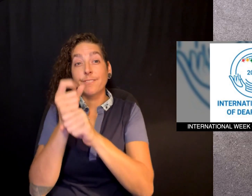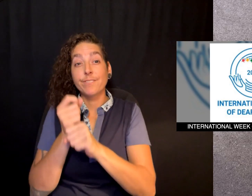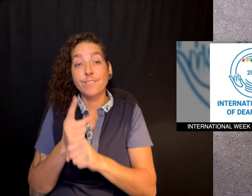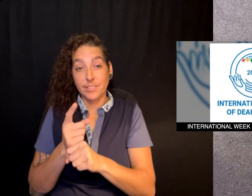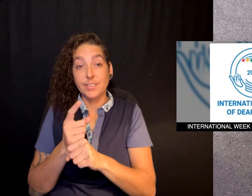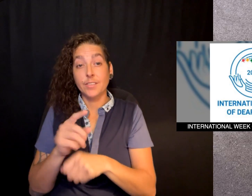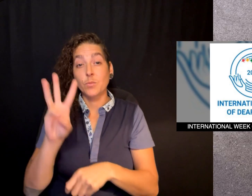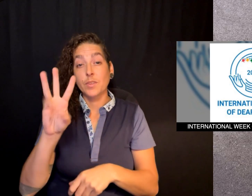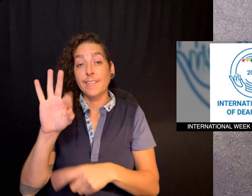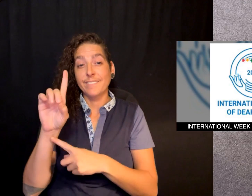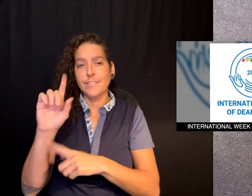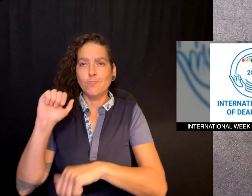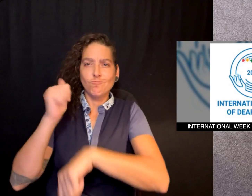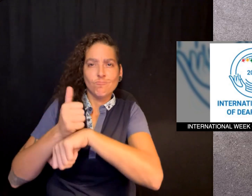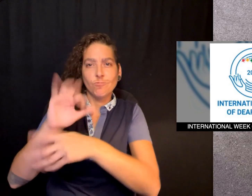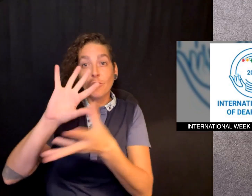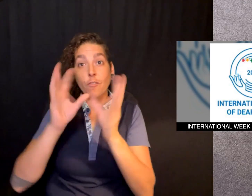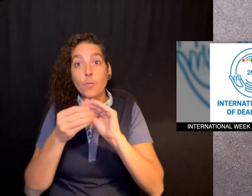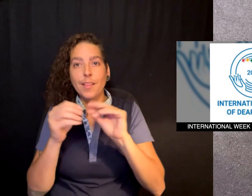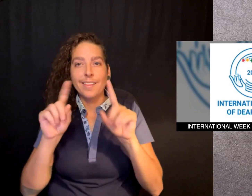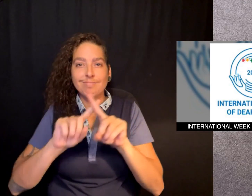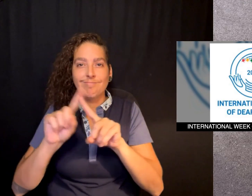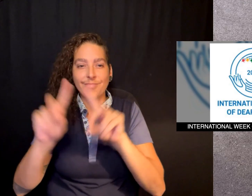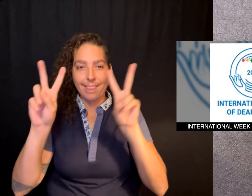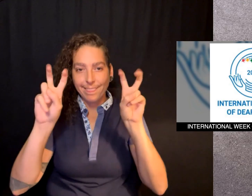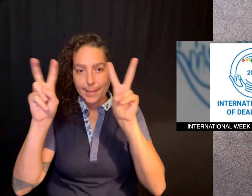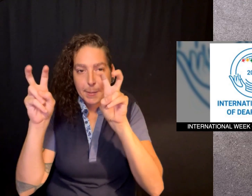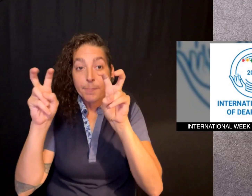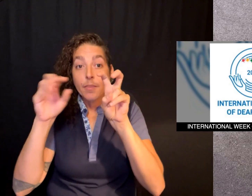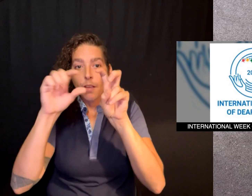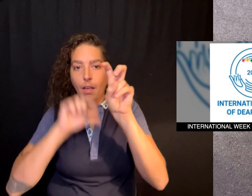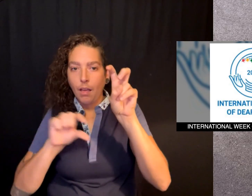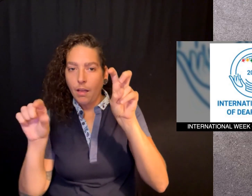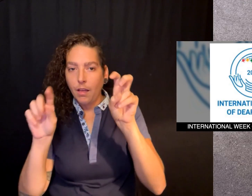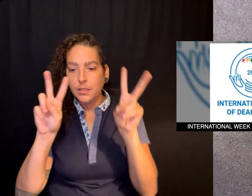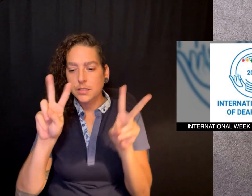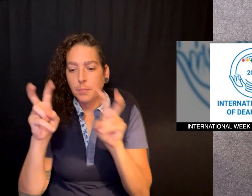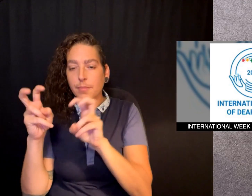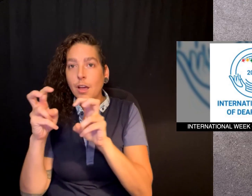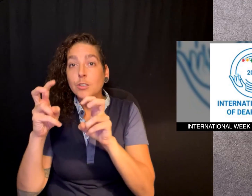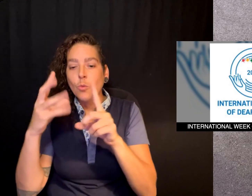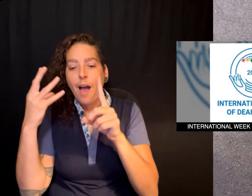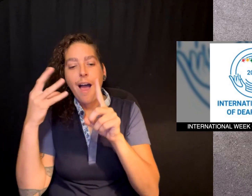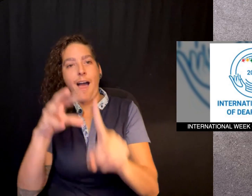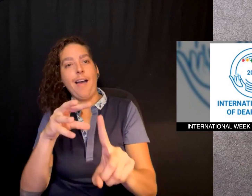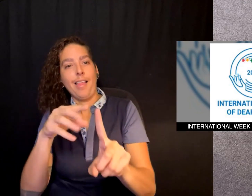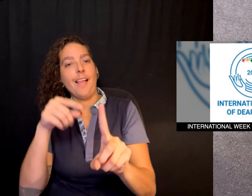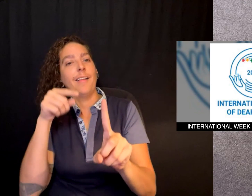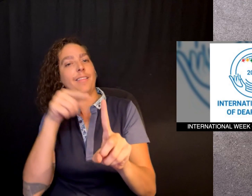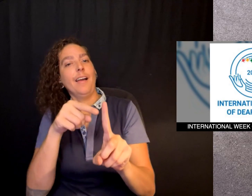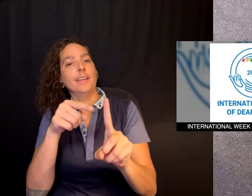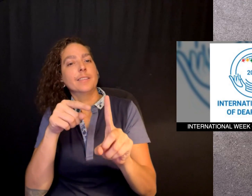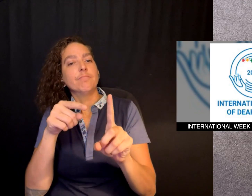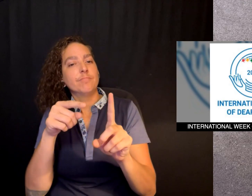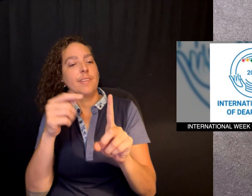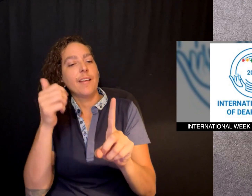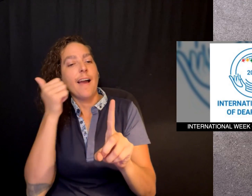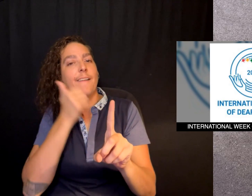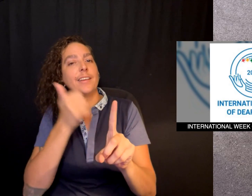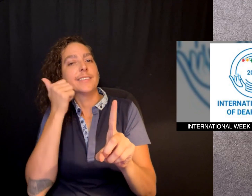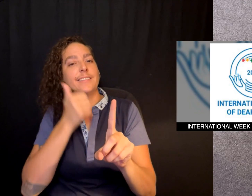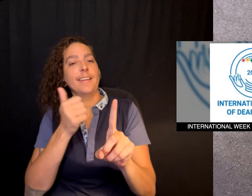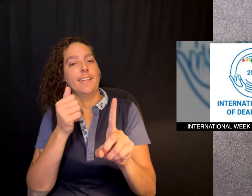and every year the WFD establishes an overall theme with subthemes highlighted every day